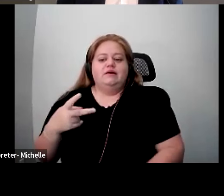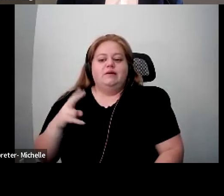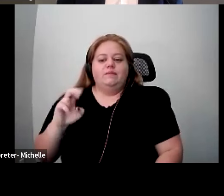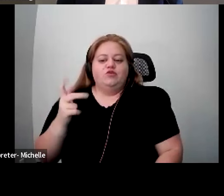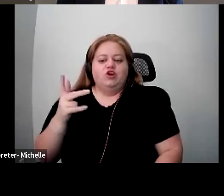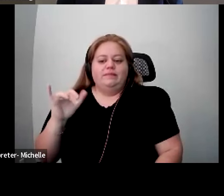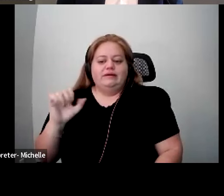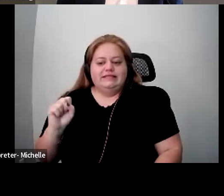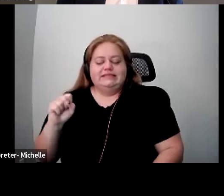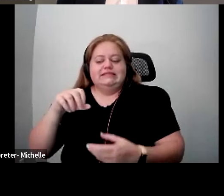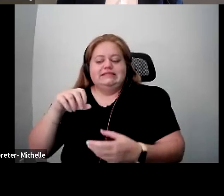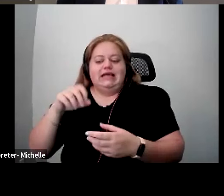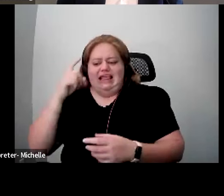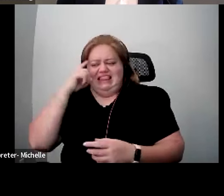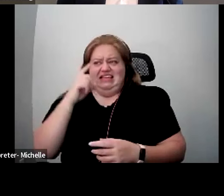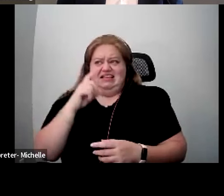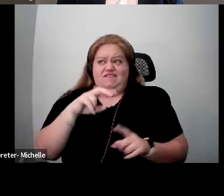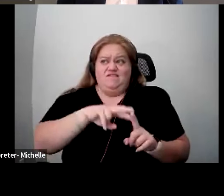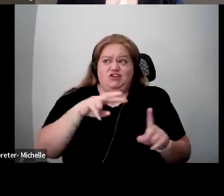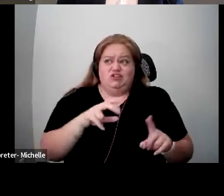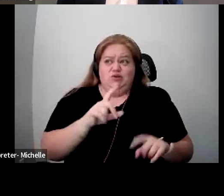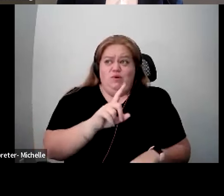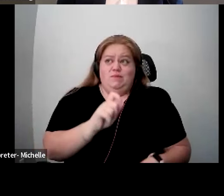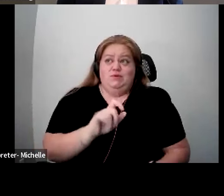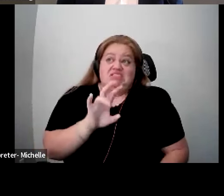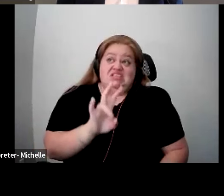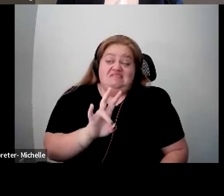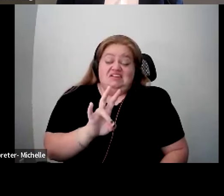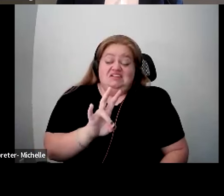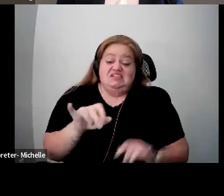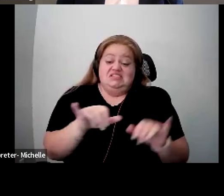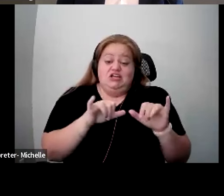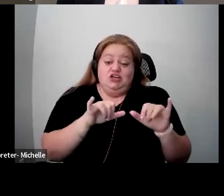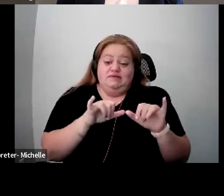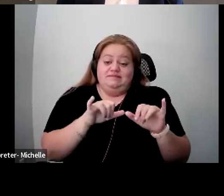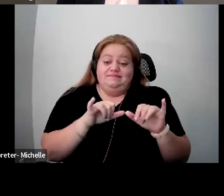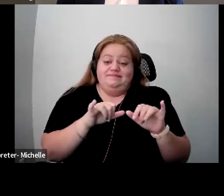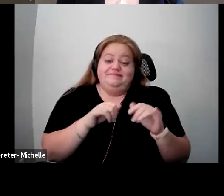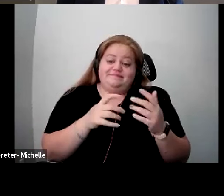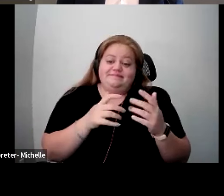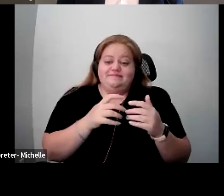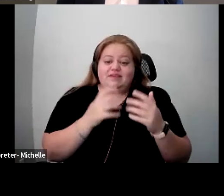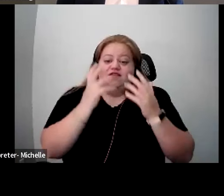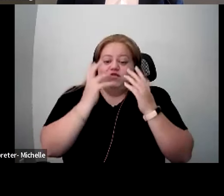in, I think it was version 1.7 of the PDF standard. Unfortunately-- and also, here everyone